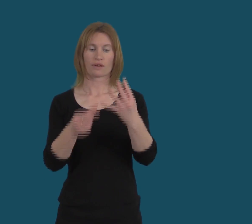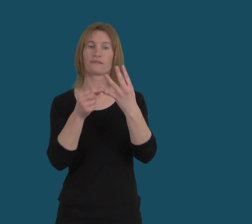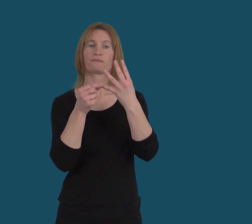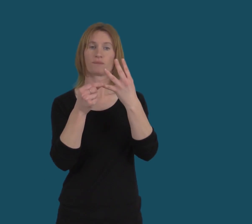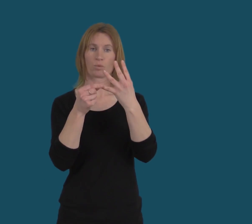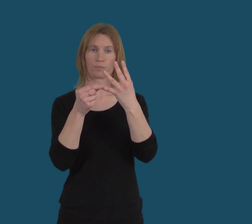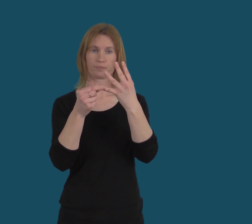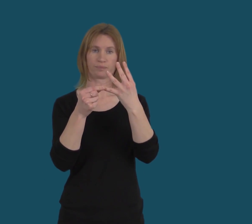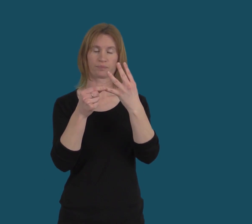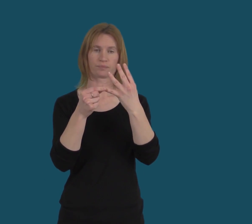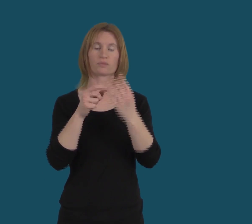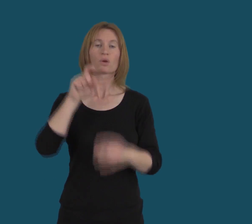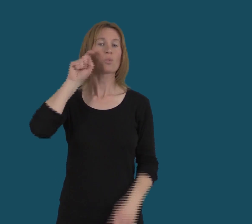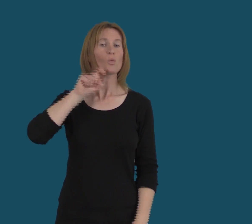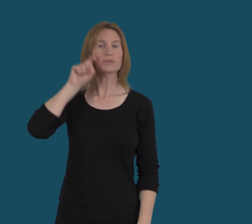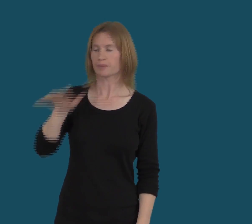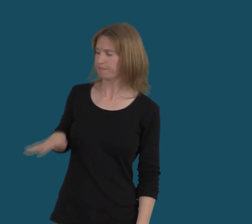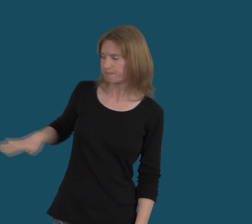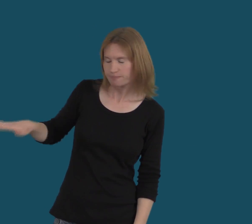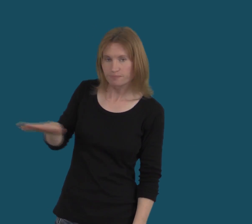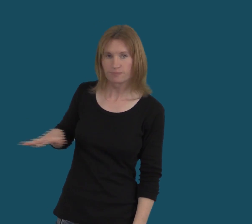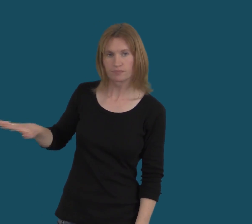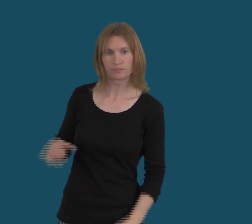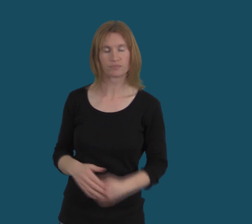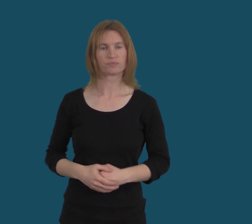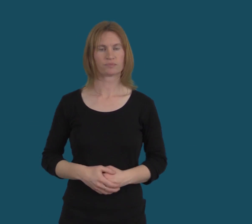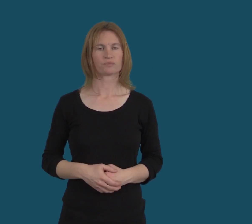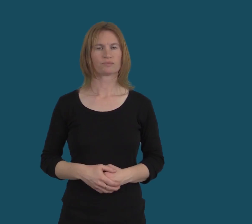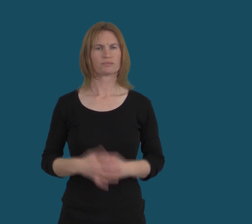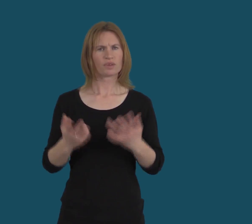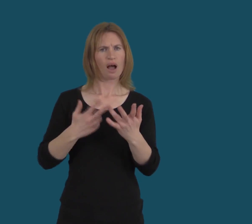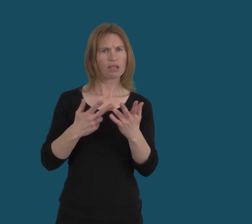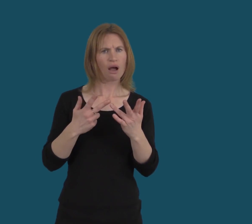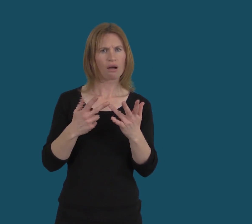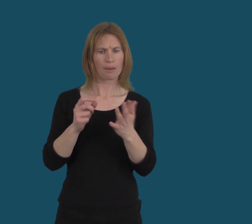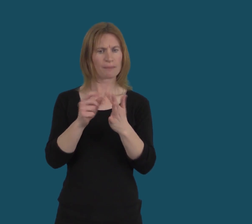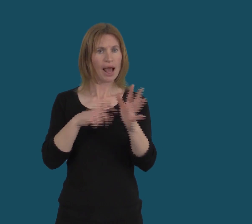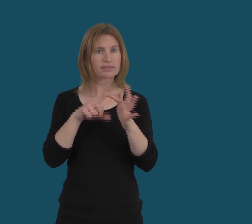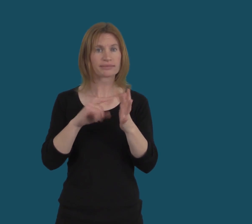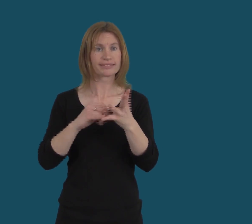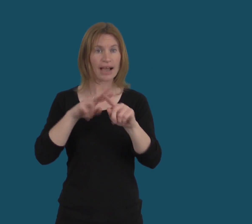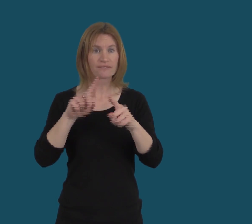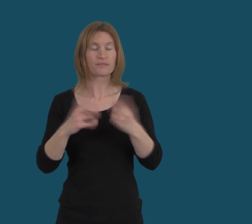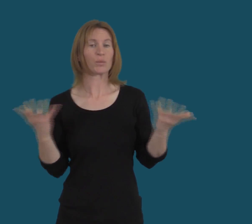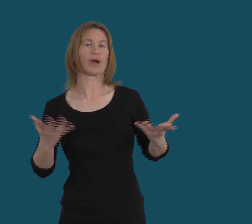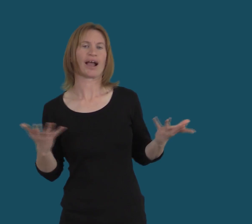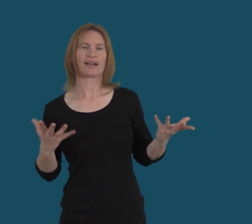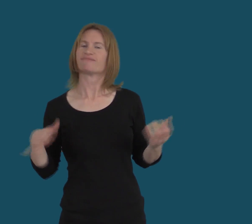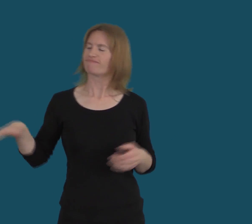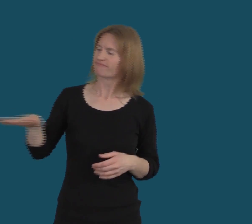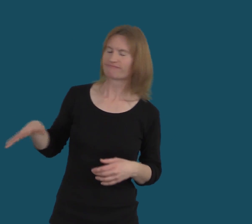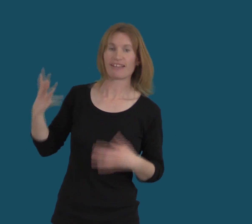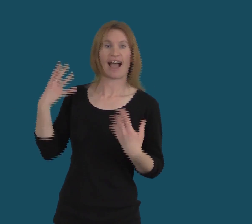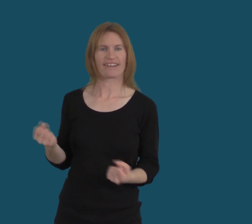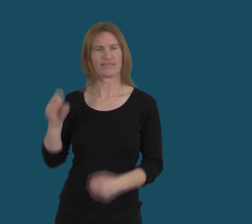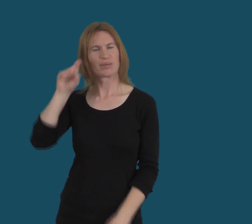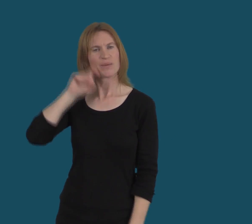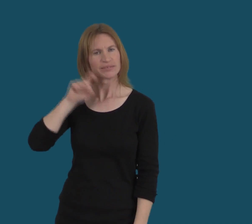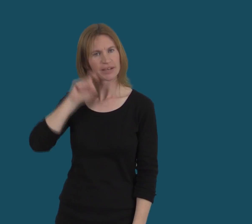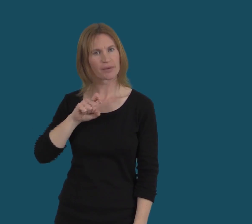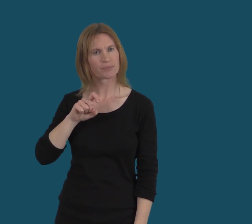Your fourth place of last resort is to find a body of water,